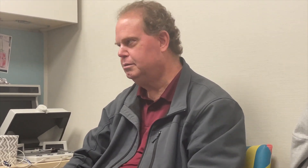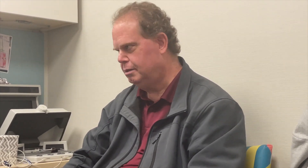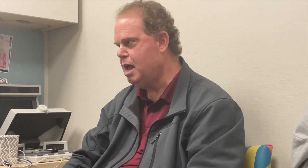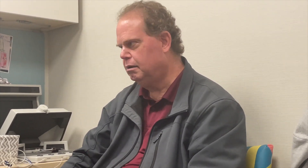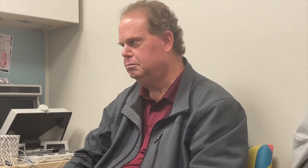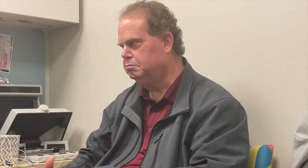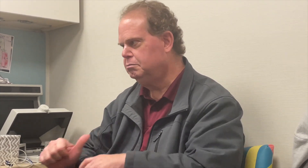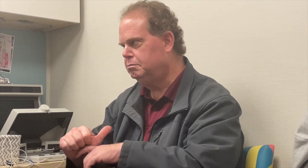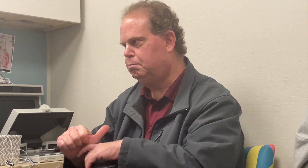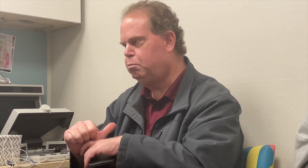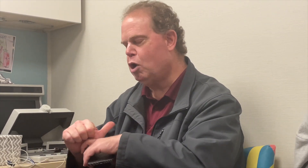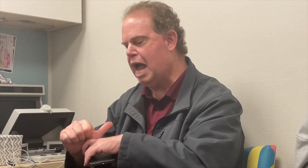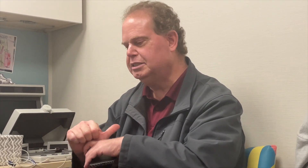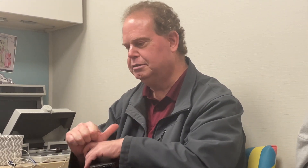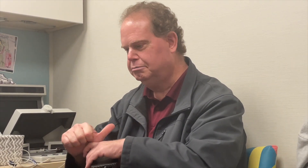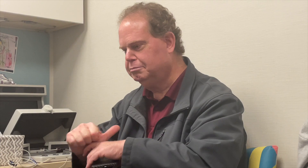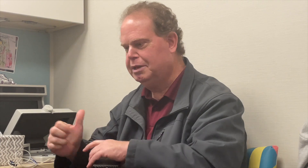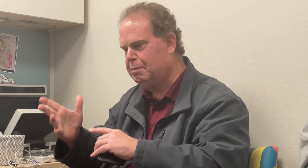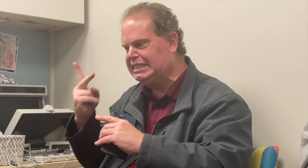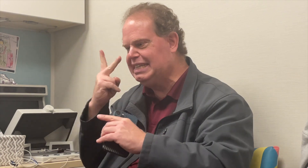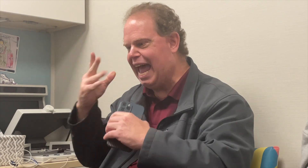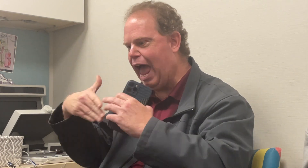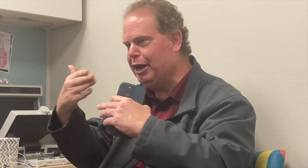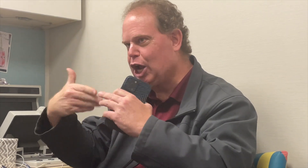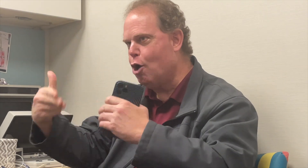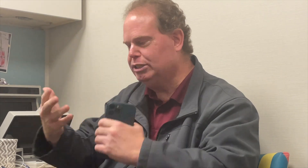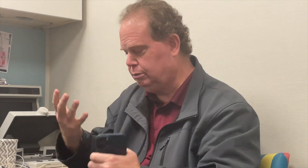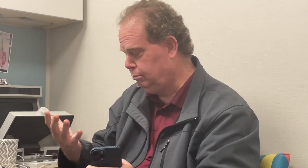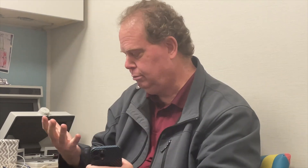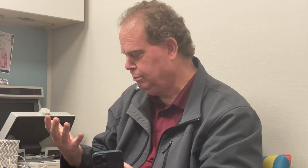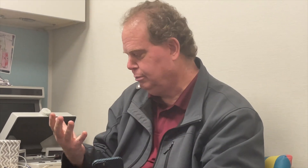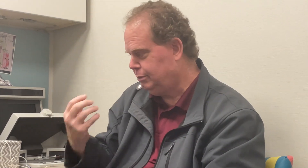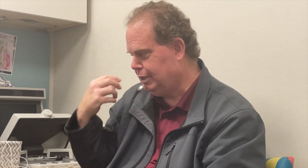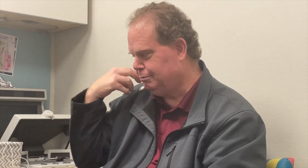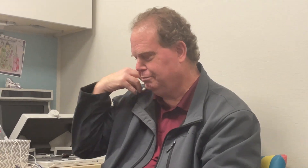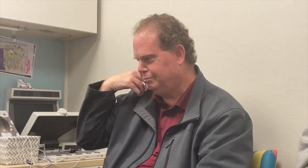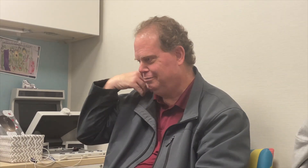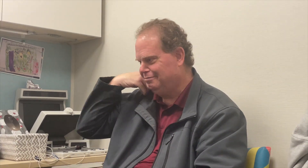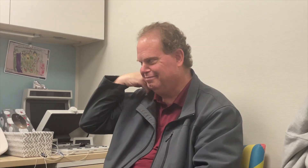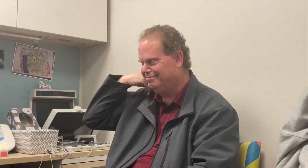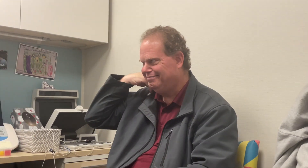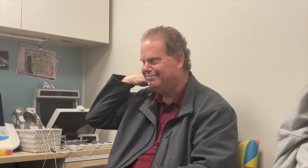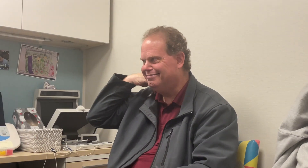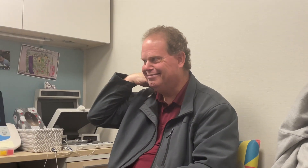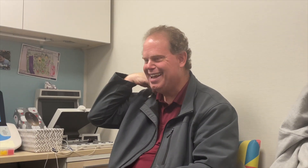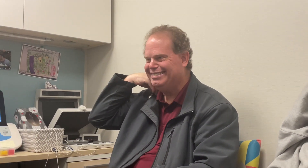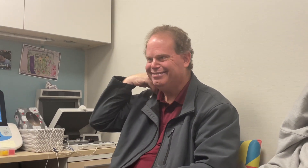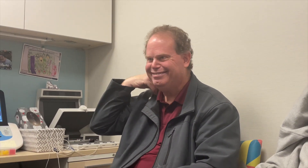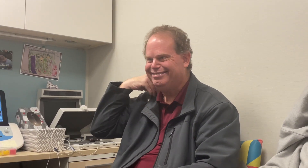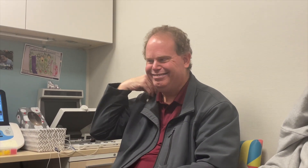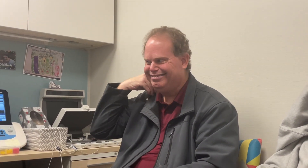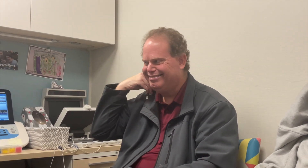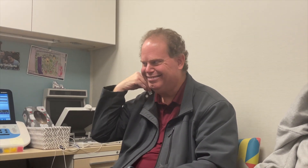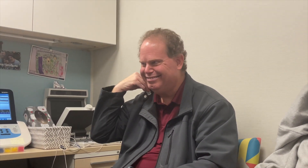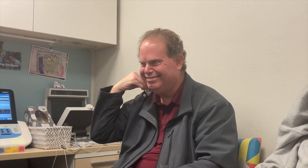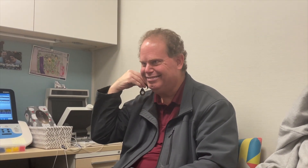that would be great but but you exactly how exactly exactly oh yeah don't move though